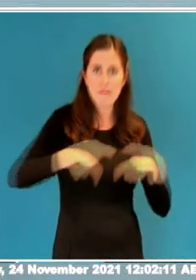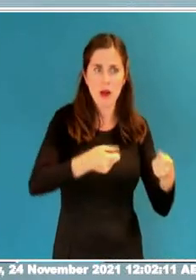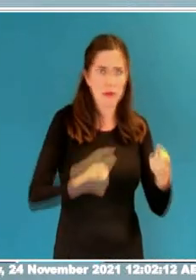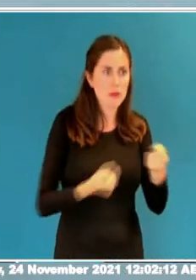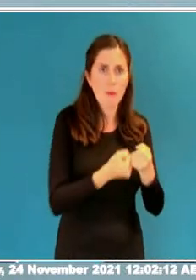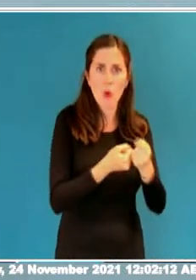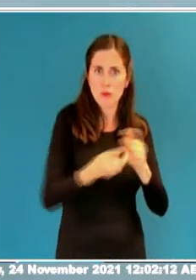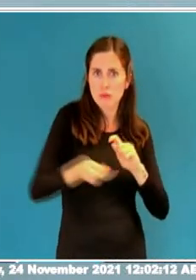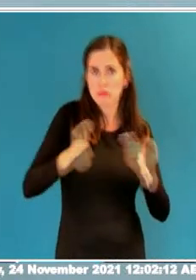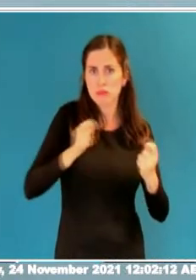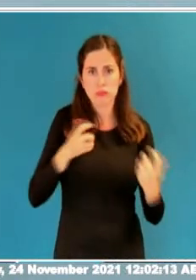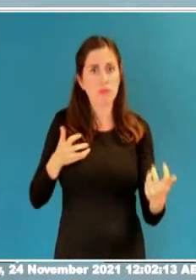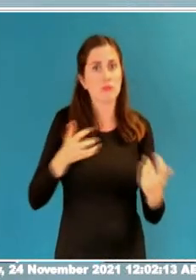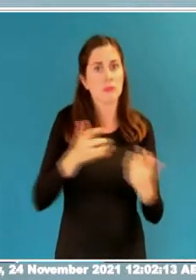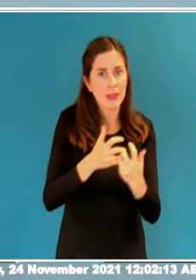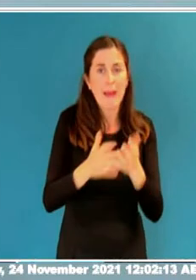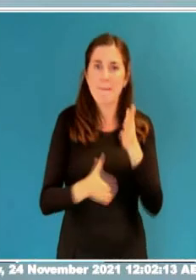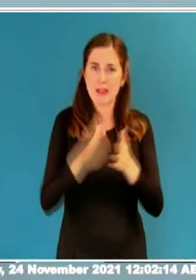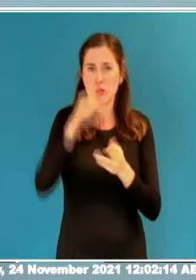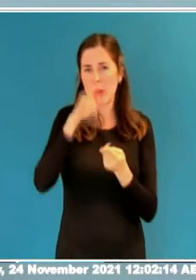collectively helped us to achieve those sorts of results.